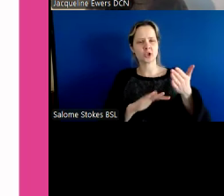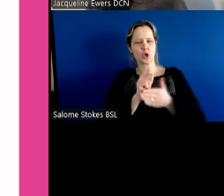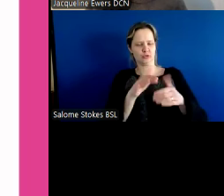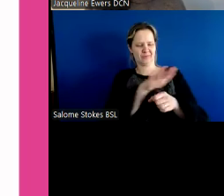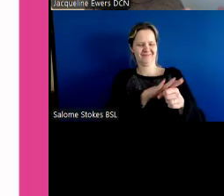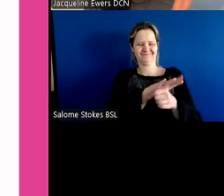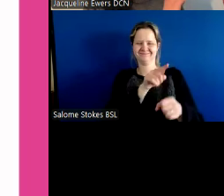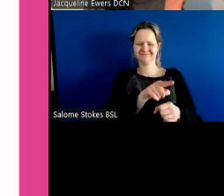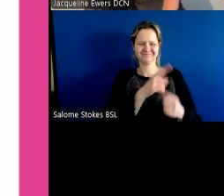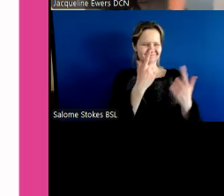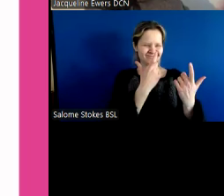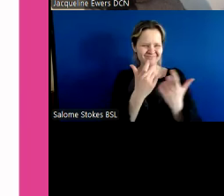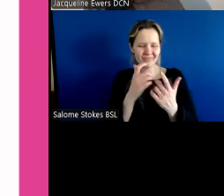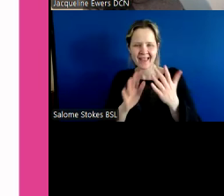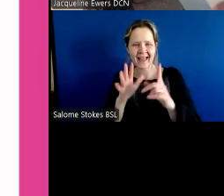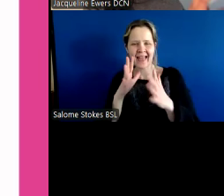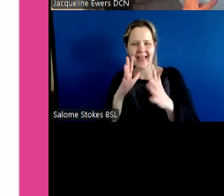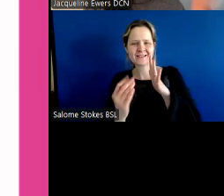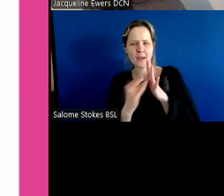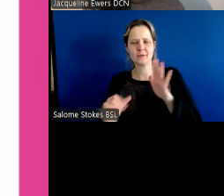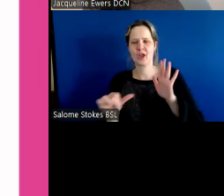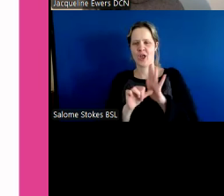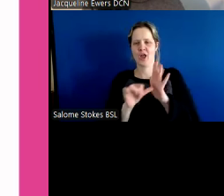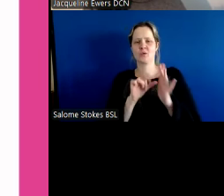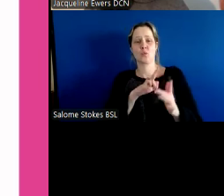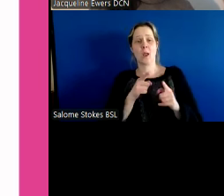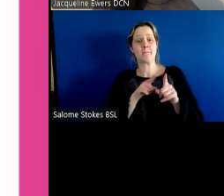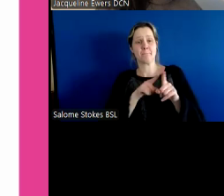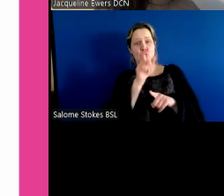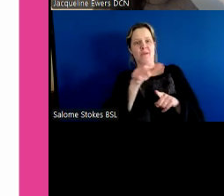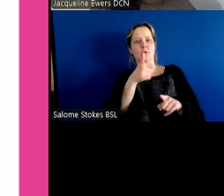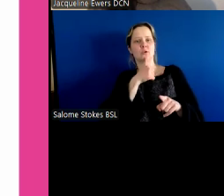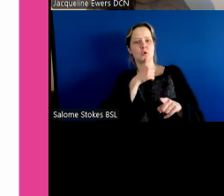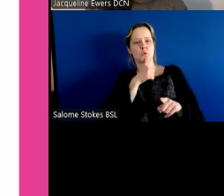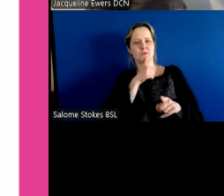Generally, people use explicit consent. Yes, I'd like to hear from you.